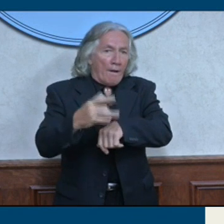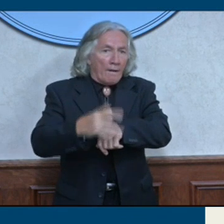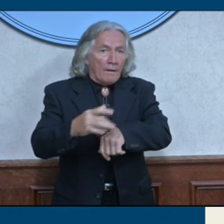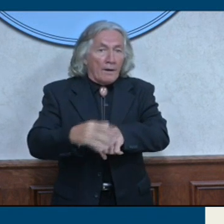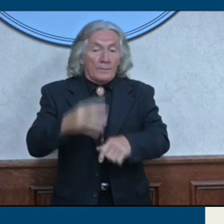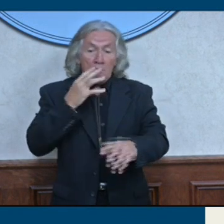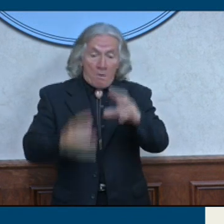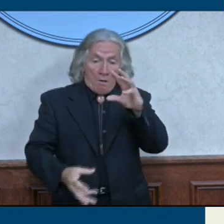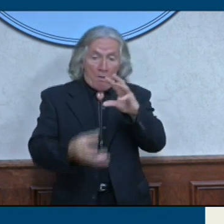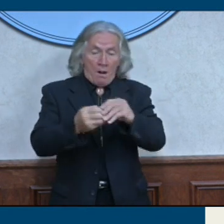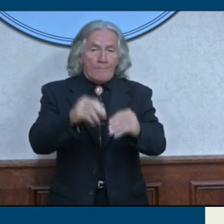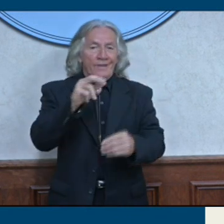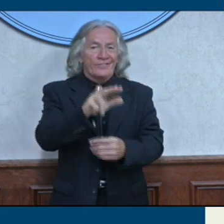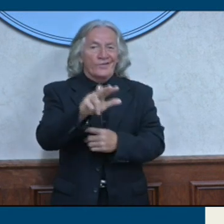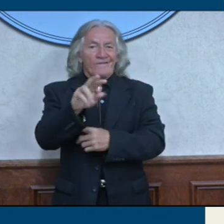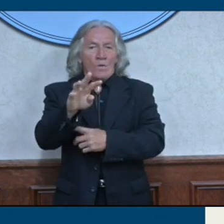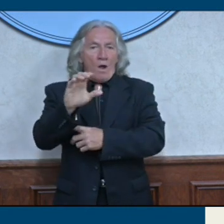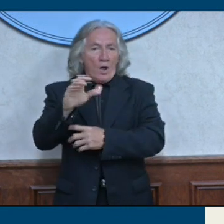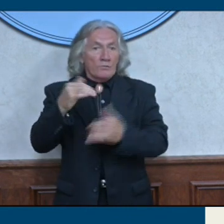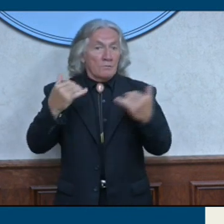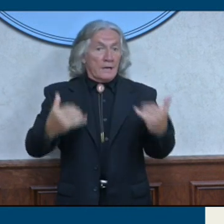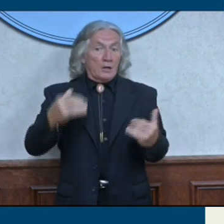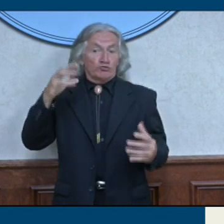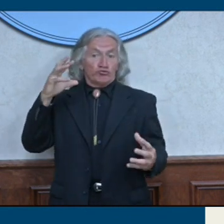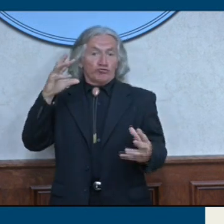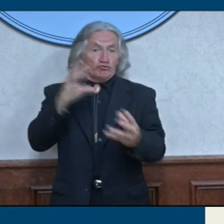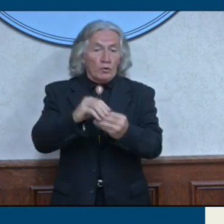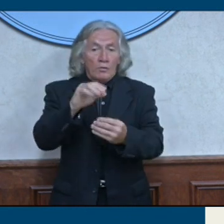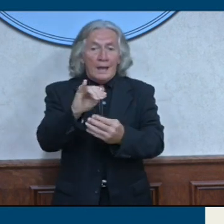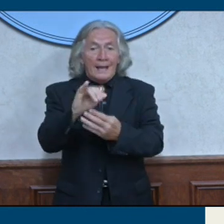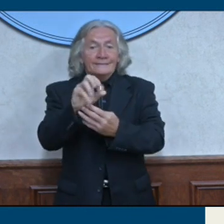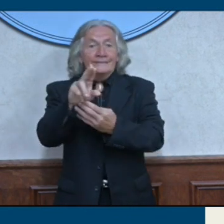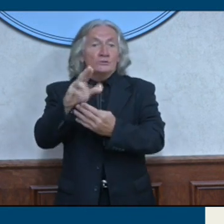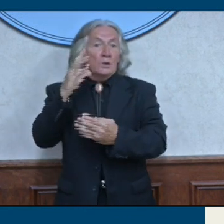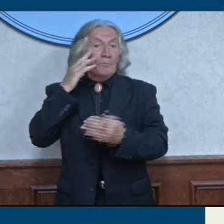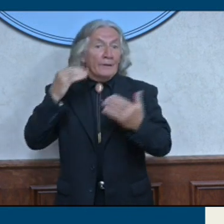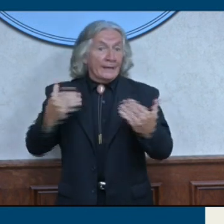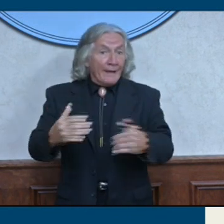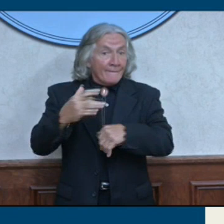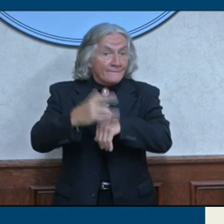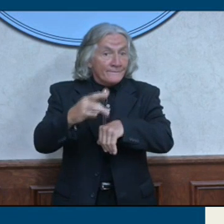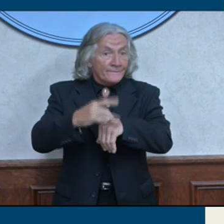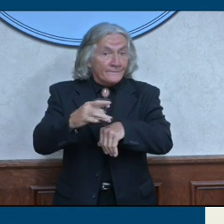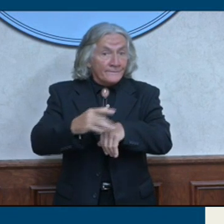14,000 IN THAT PARTICULAR AREA. WHAT WE KNOW IS ABOUT 24% OF THOSE BEDS ARE